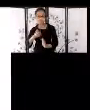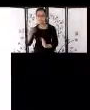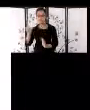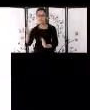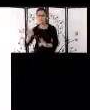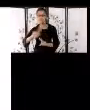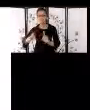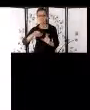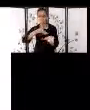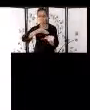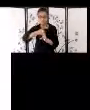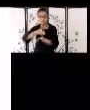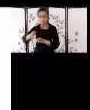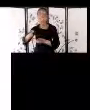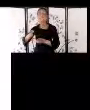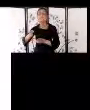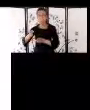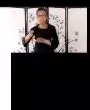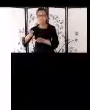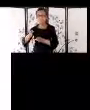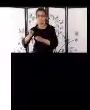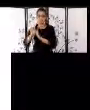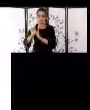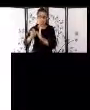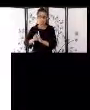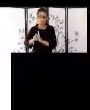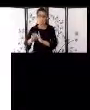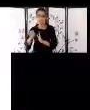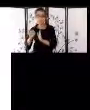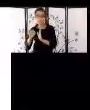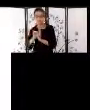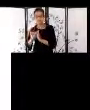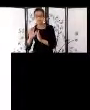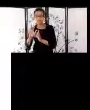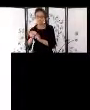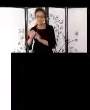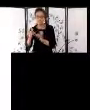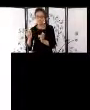and backgrounds. Peer assessment committees help ensure that